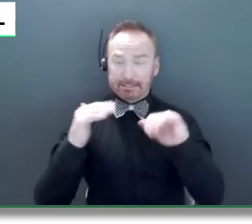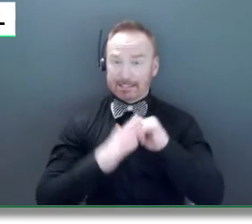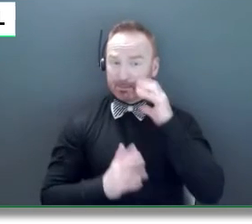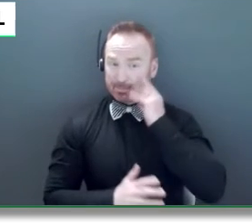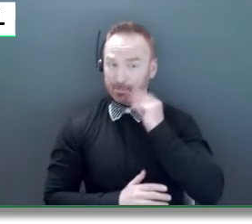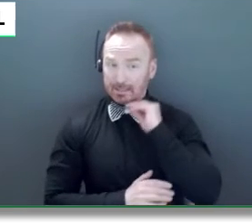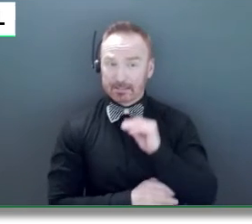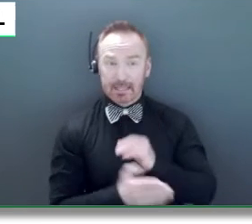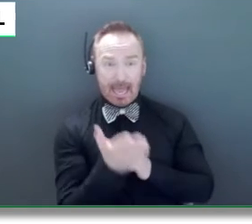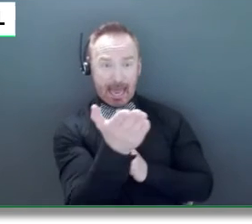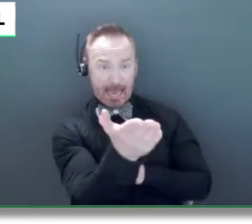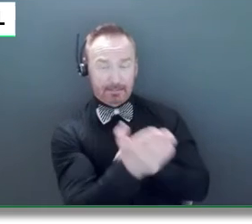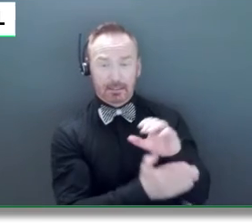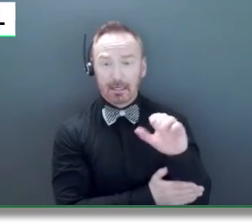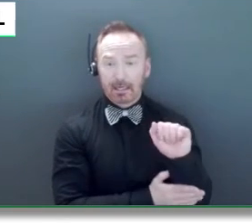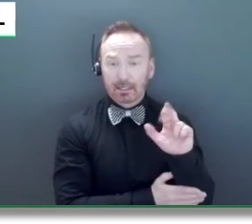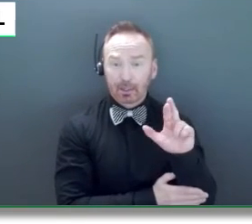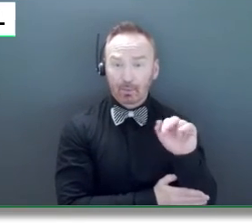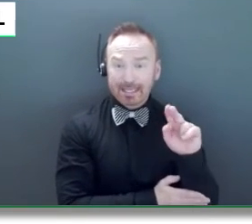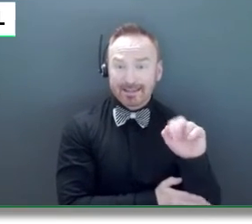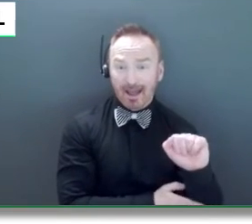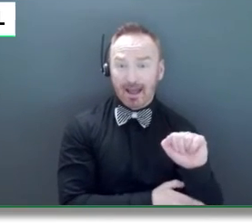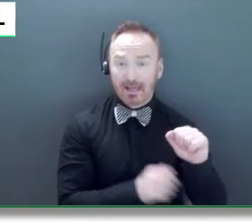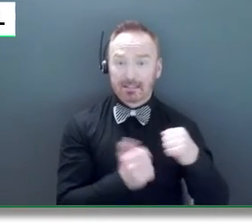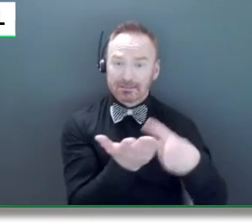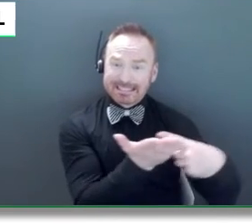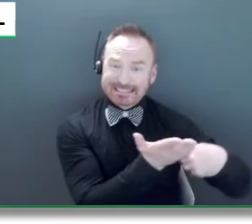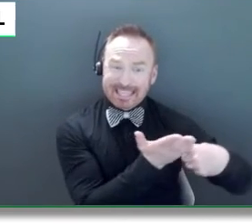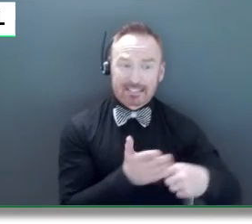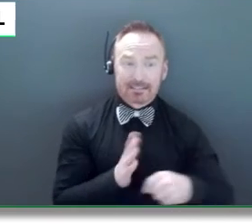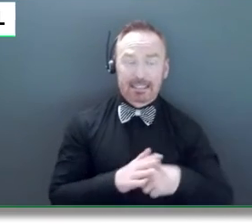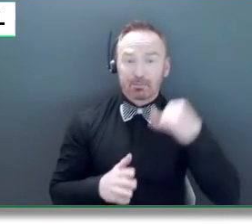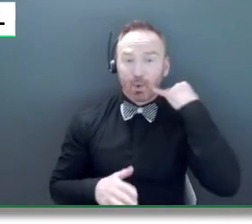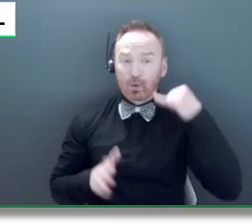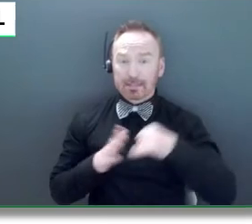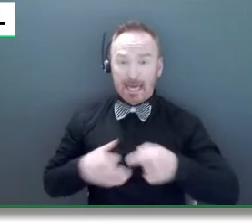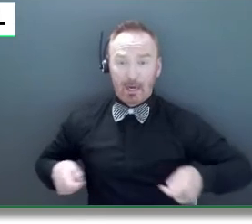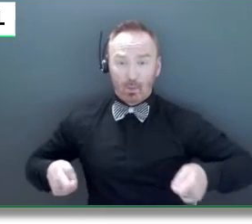individuals in a wheelchair I want to go for kilometers somebody is really okay